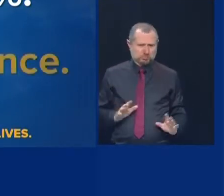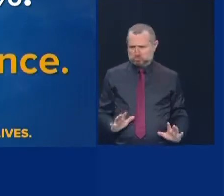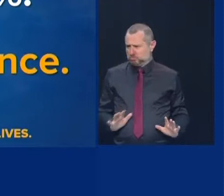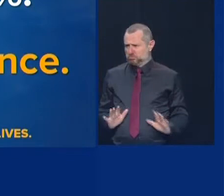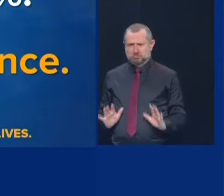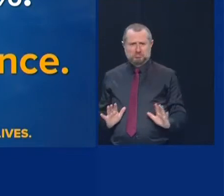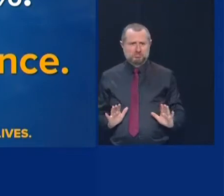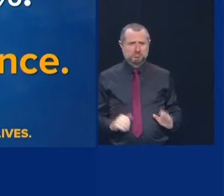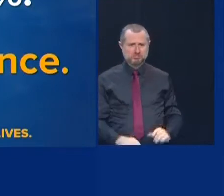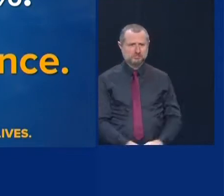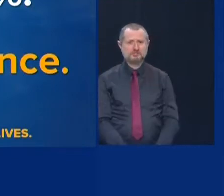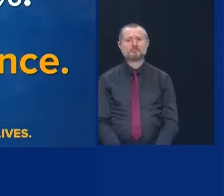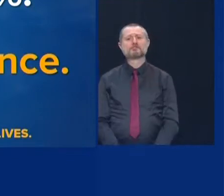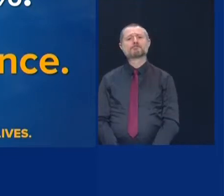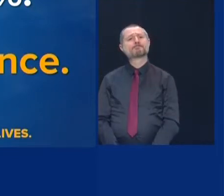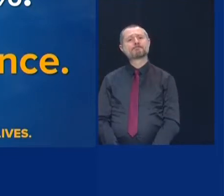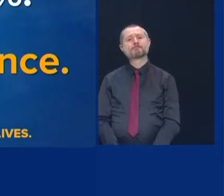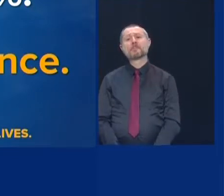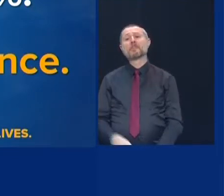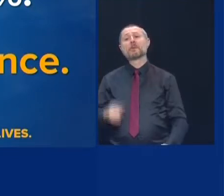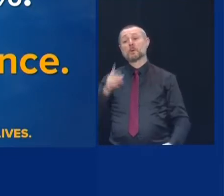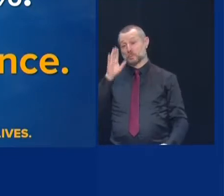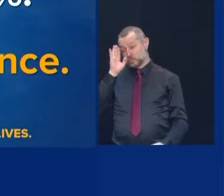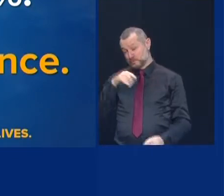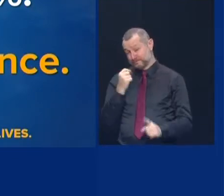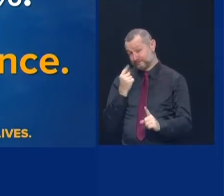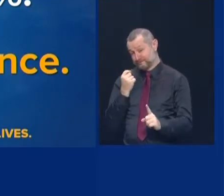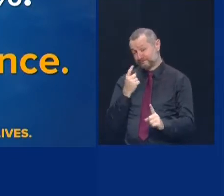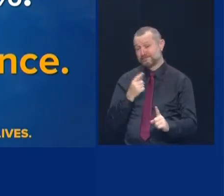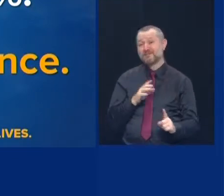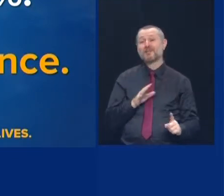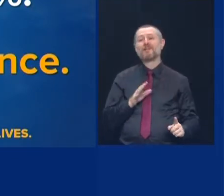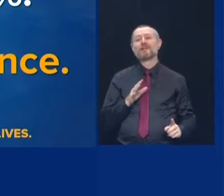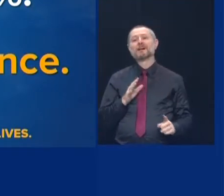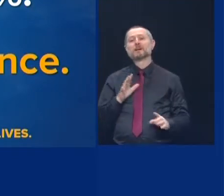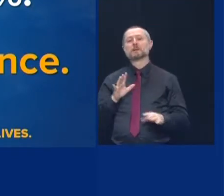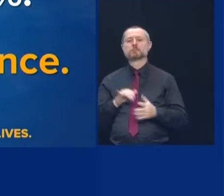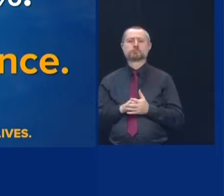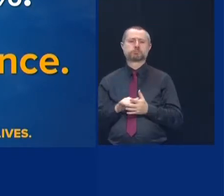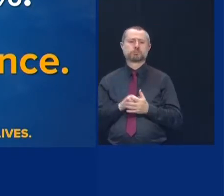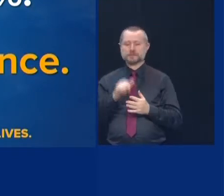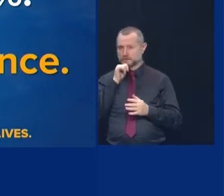3% POSITIVITY STATEWIDE. YES. BUT THAT'S NOT RELEVANT.